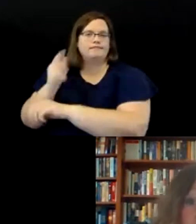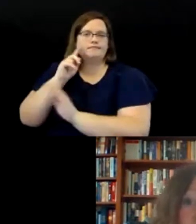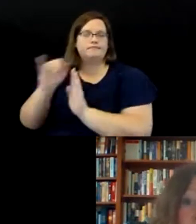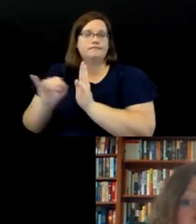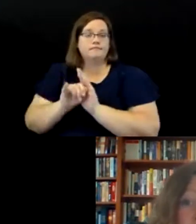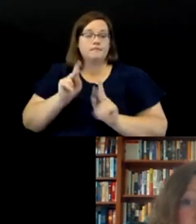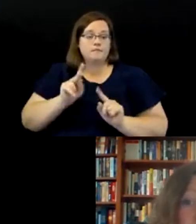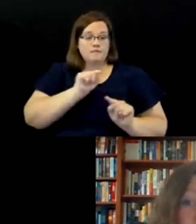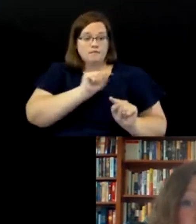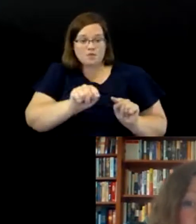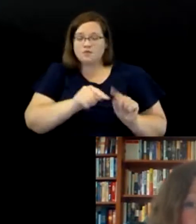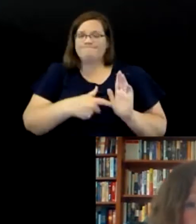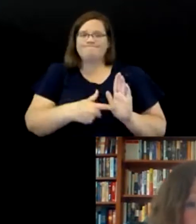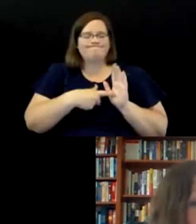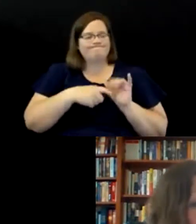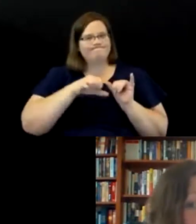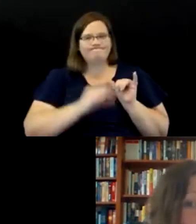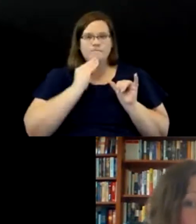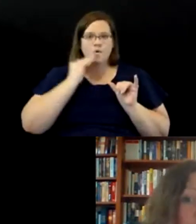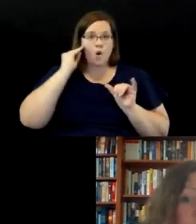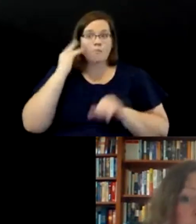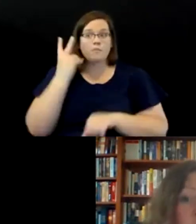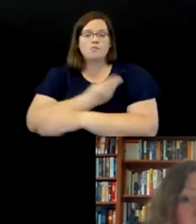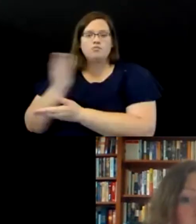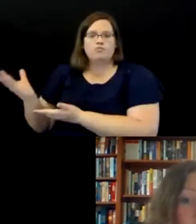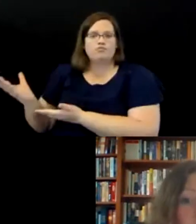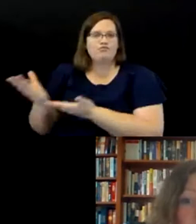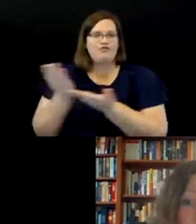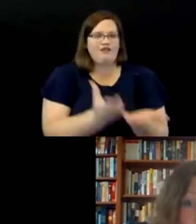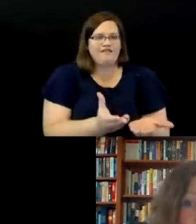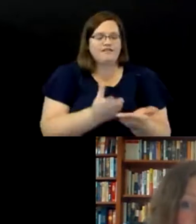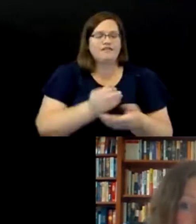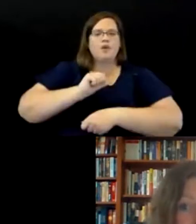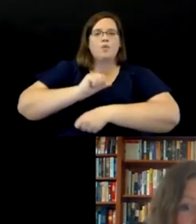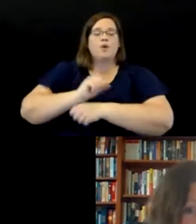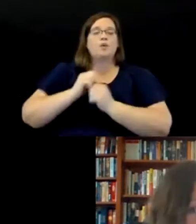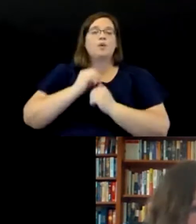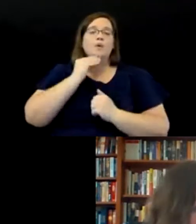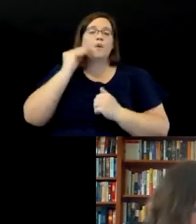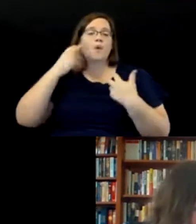who need to have vaccines brought to them. We worked with home health agencies to identify people who would need that